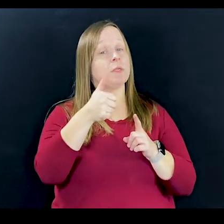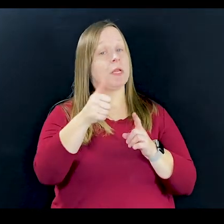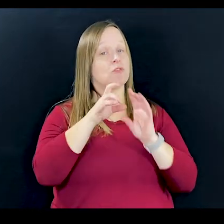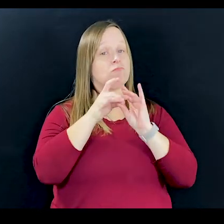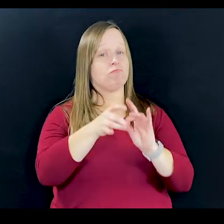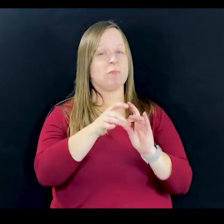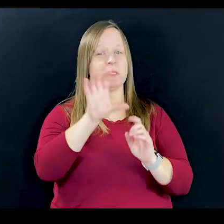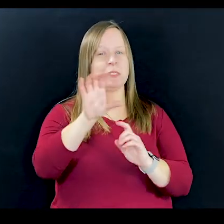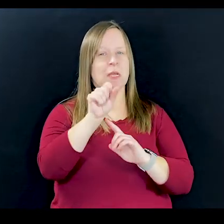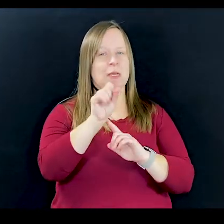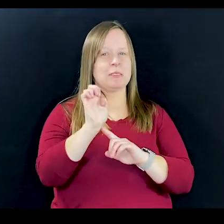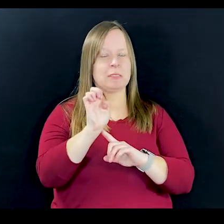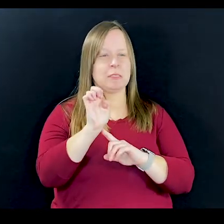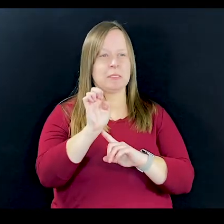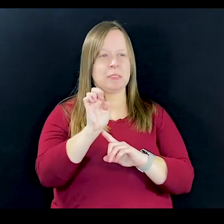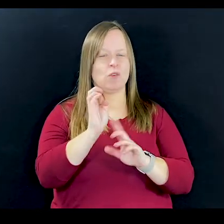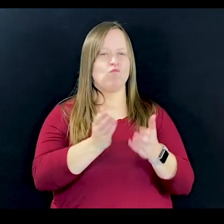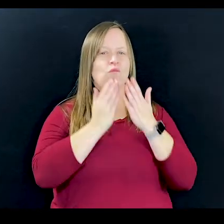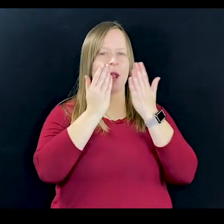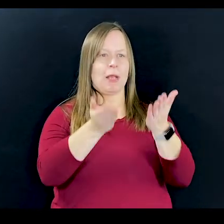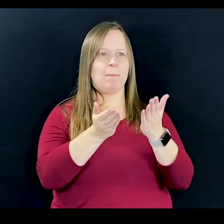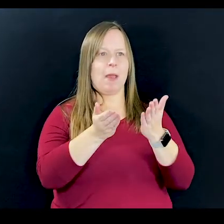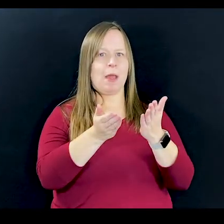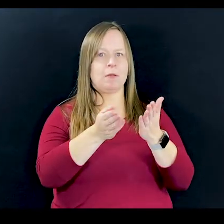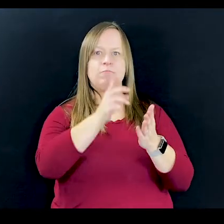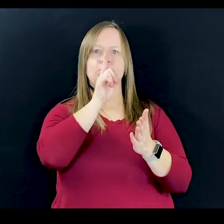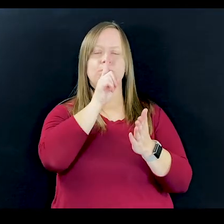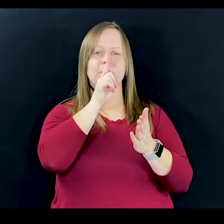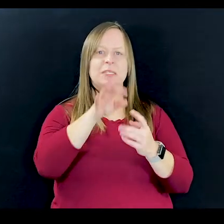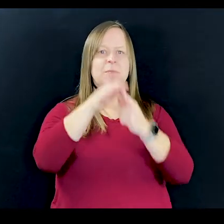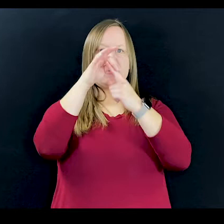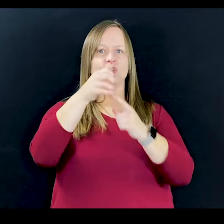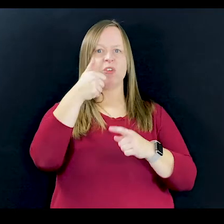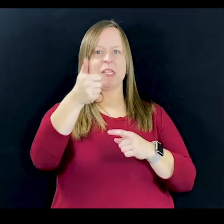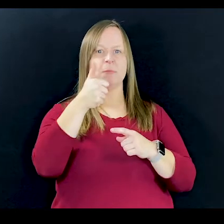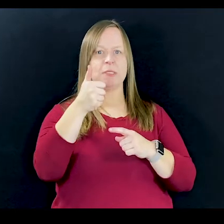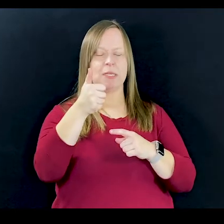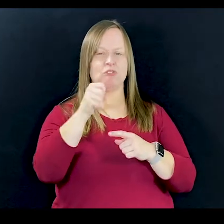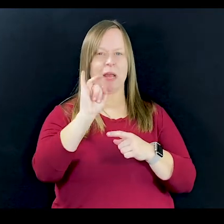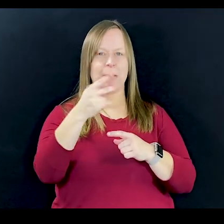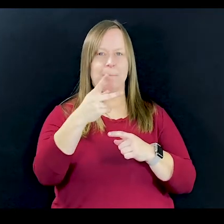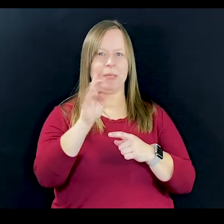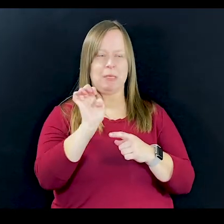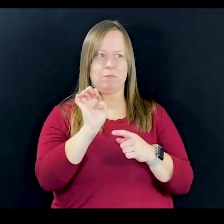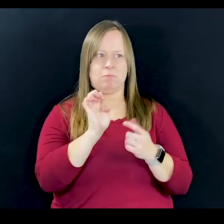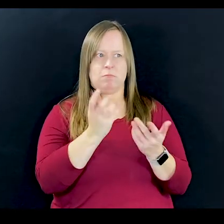the CSE should not simply recommend special transportation in the IEP.